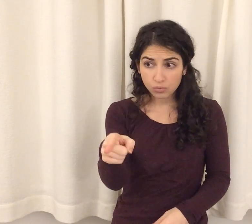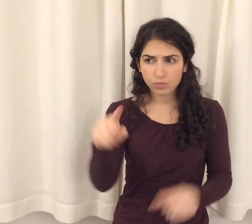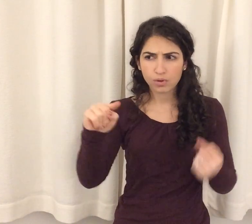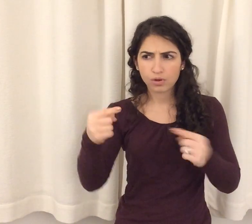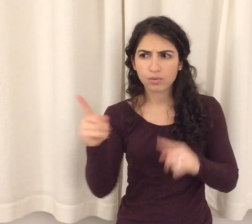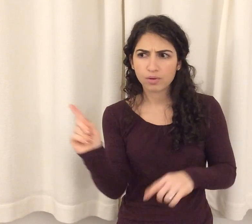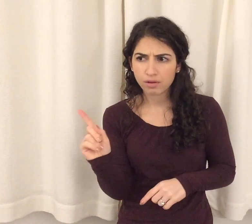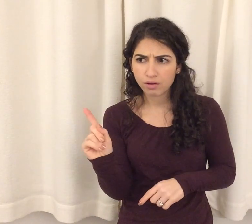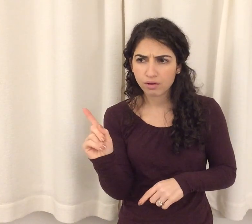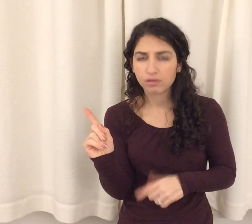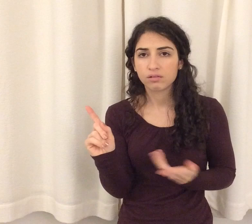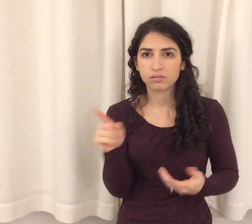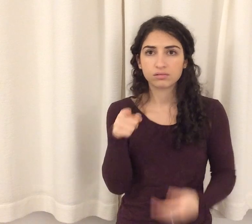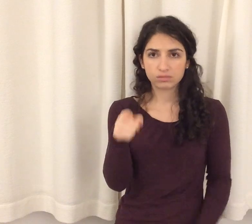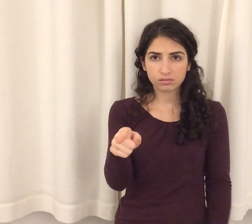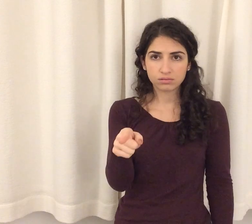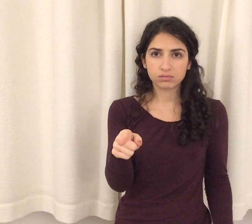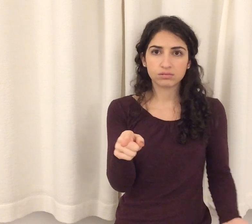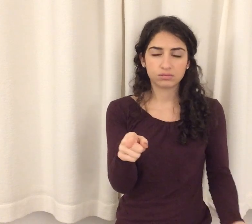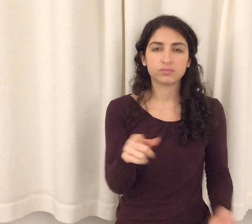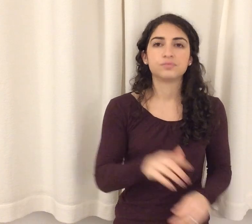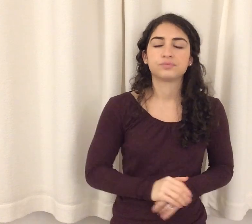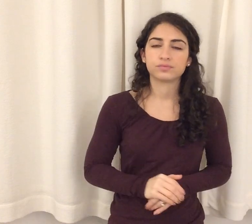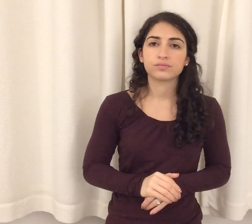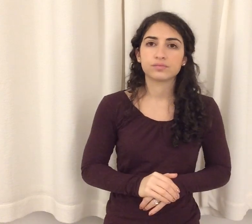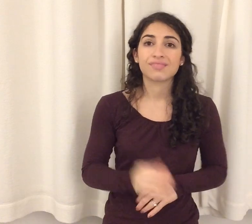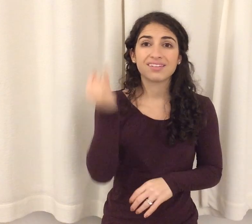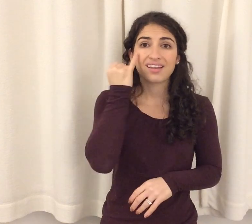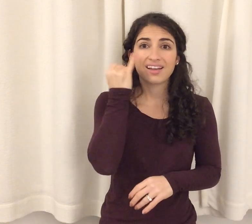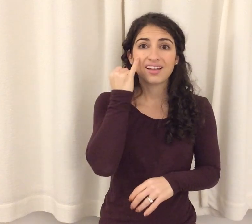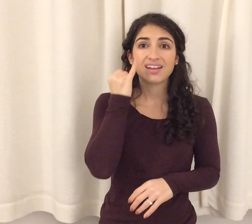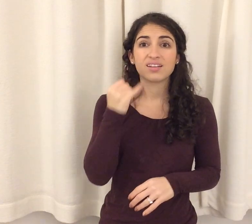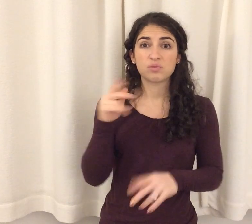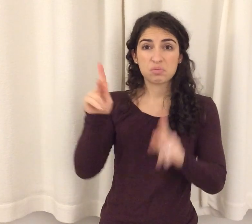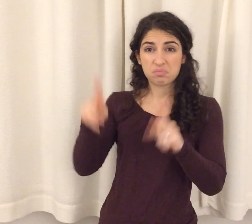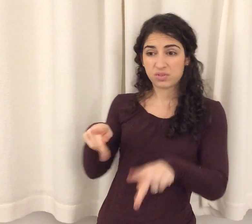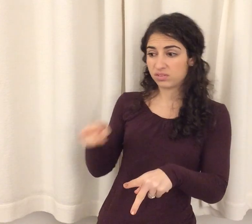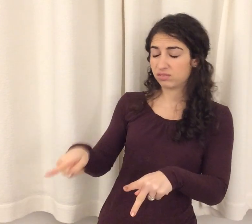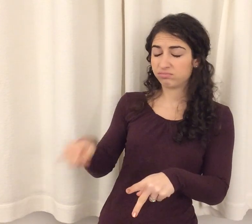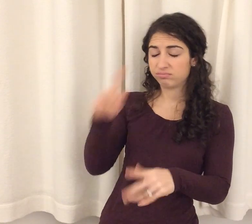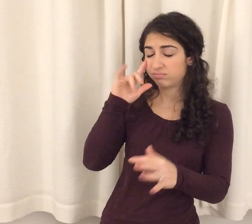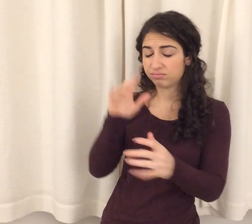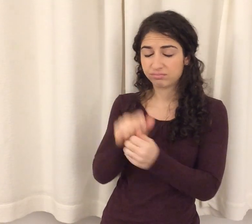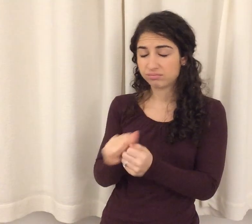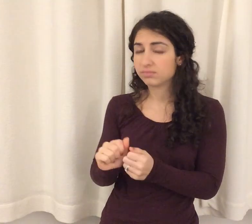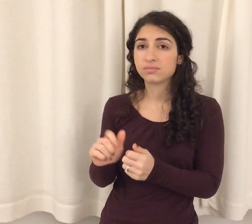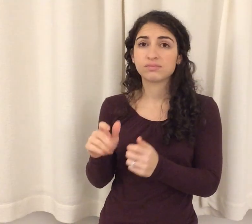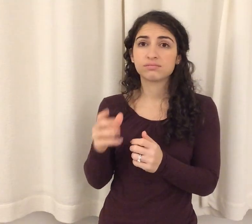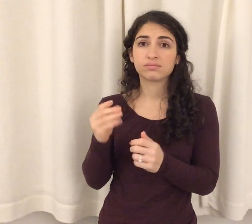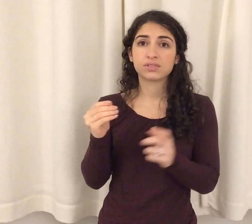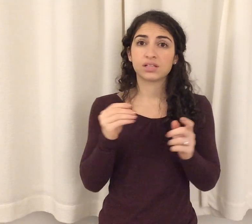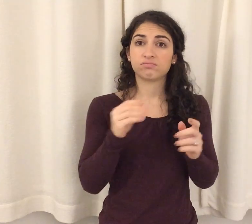"Where do YOU hurt?" If someone is